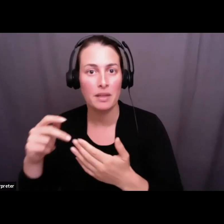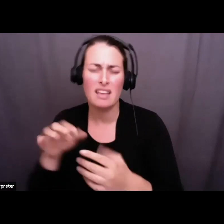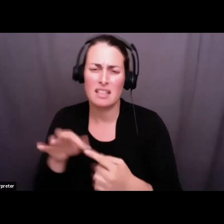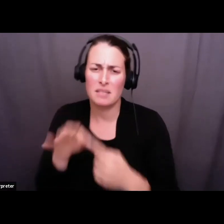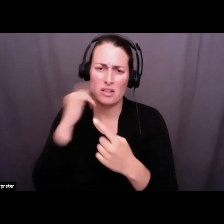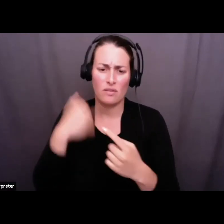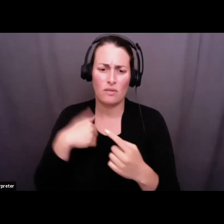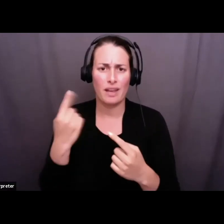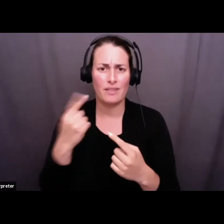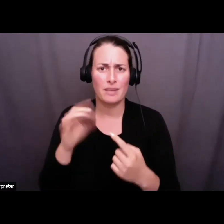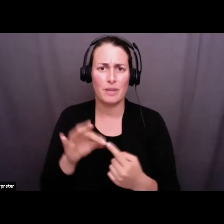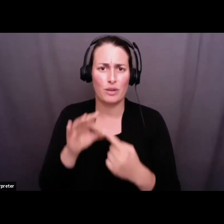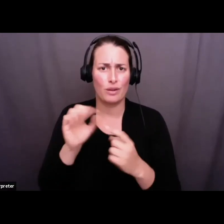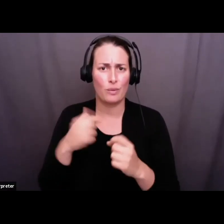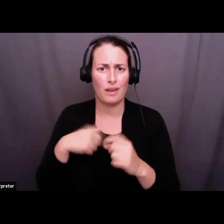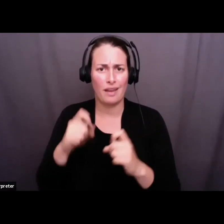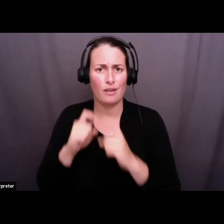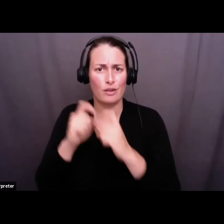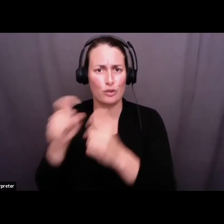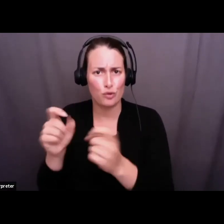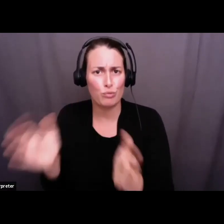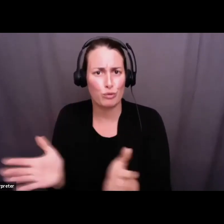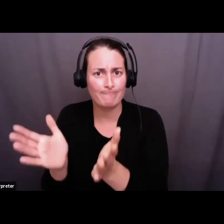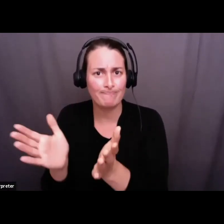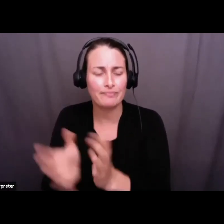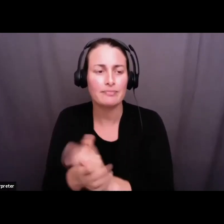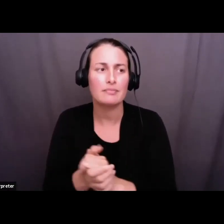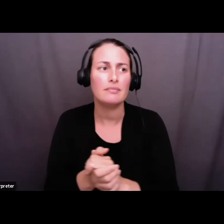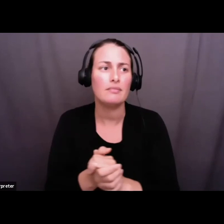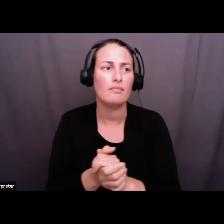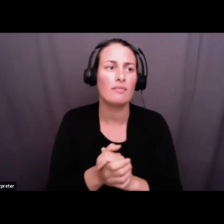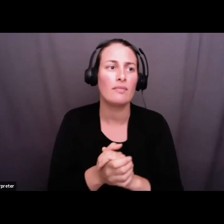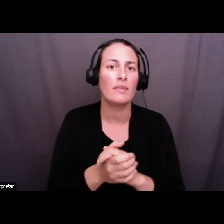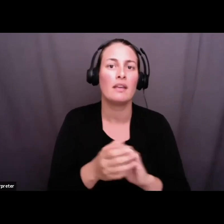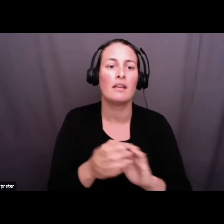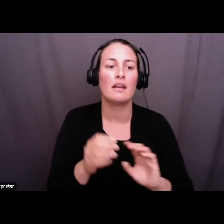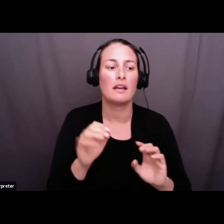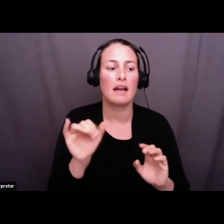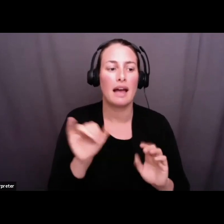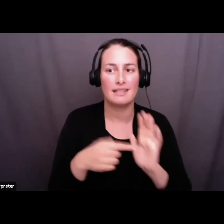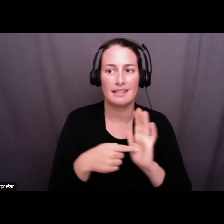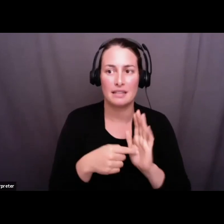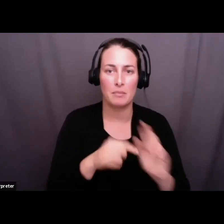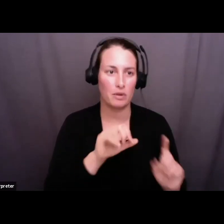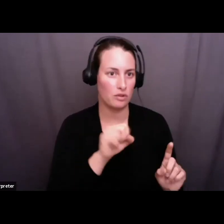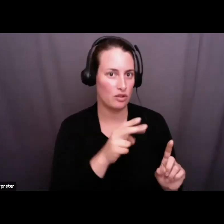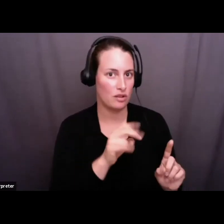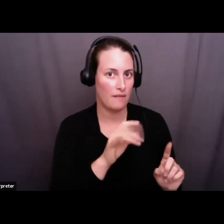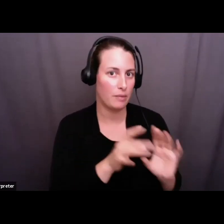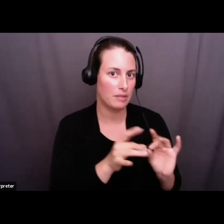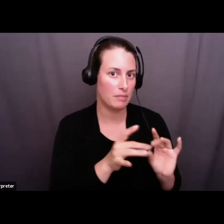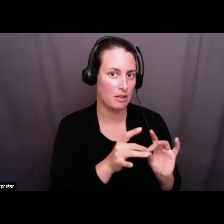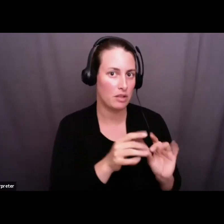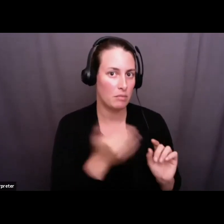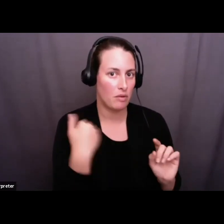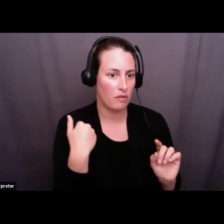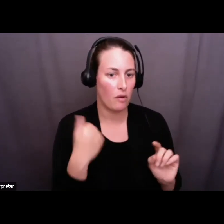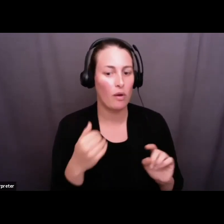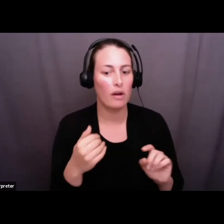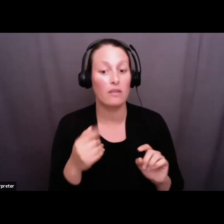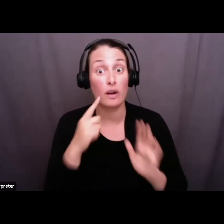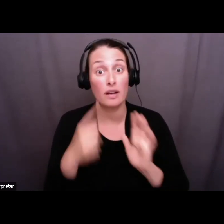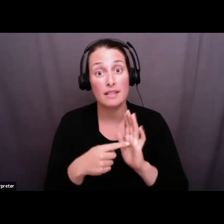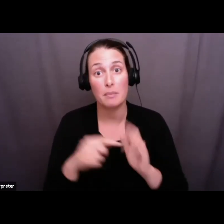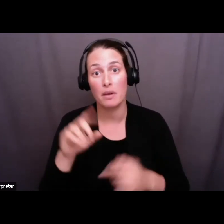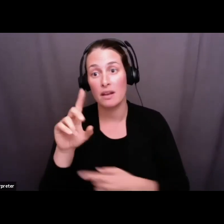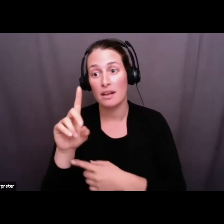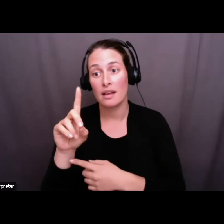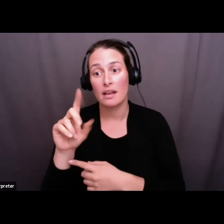As an example, as I think Shefa alluded to, in the area of data science we have a leadership